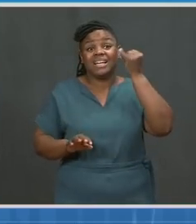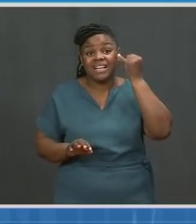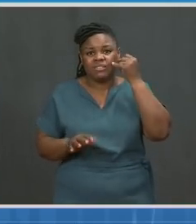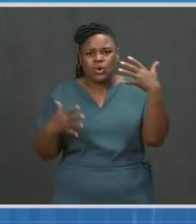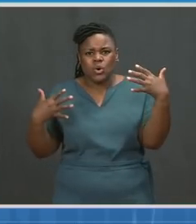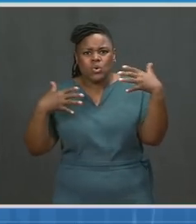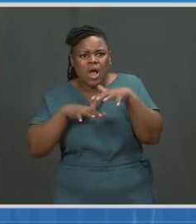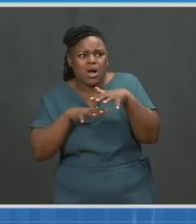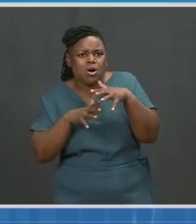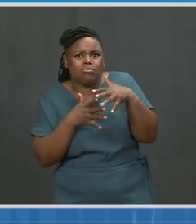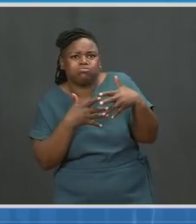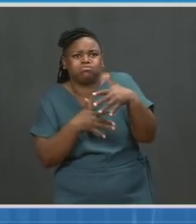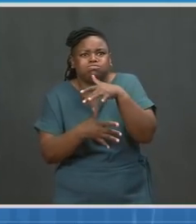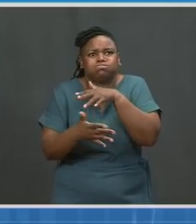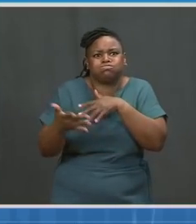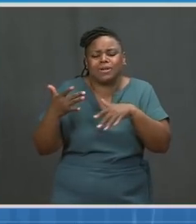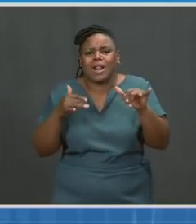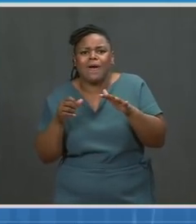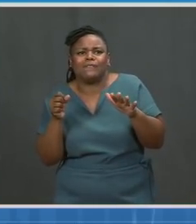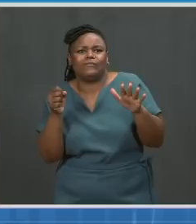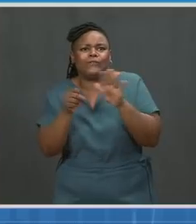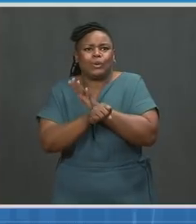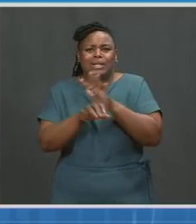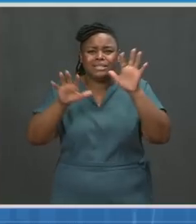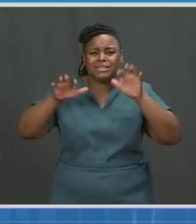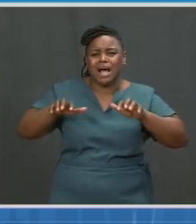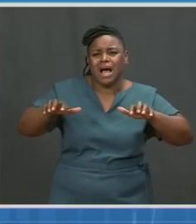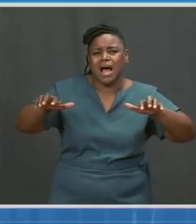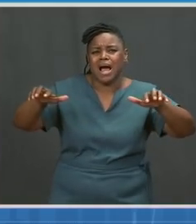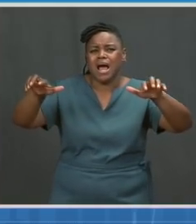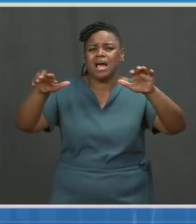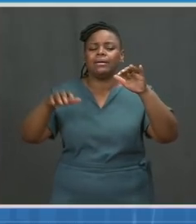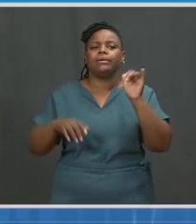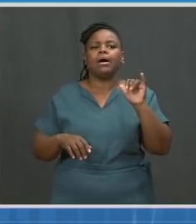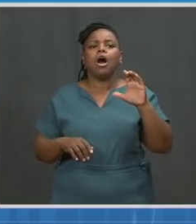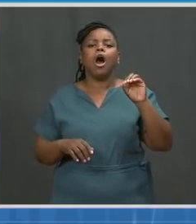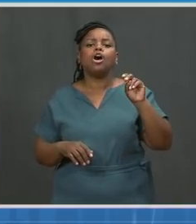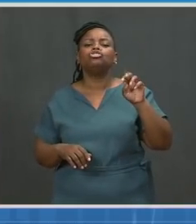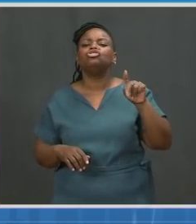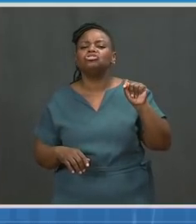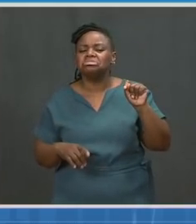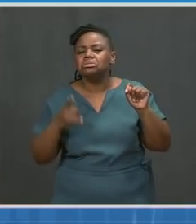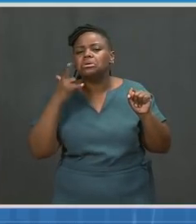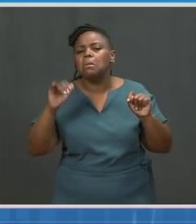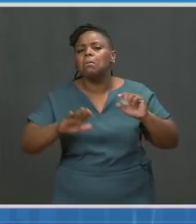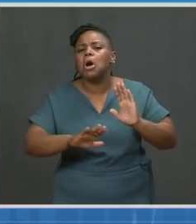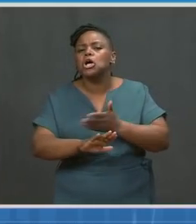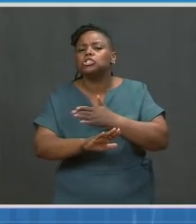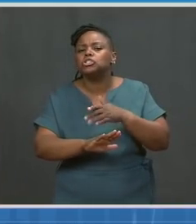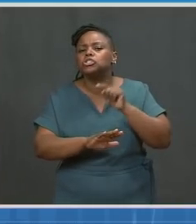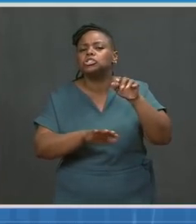such as packed stadiums and concerts, where there is decreased ability to maintain physical distance